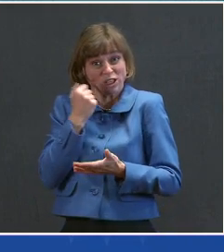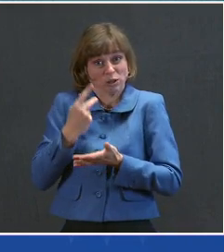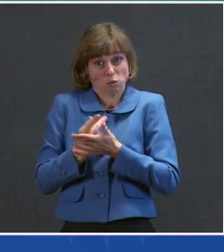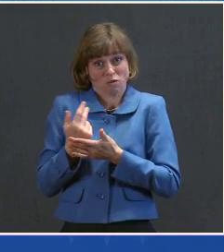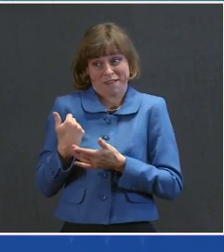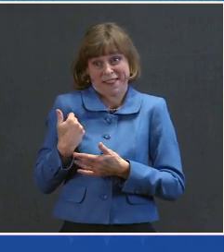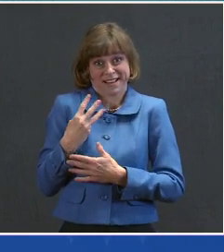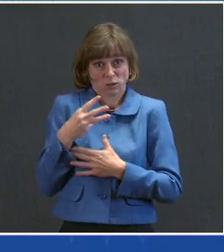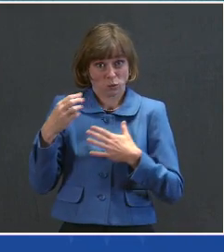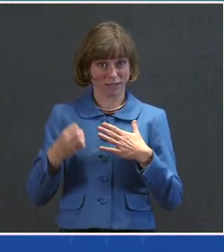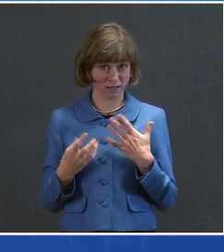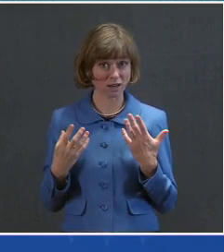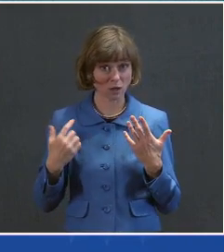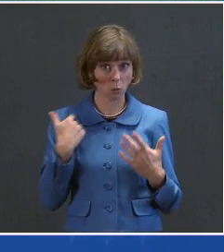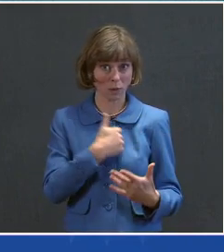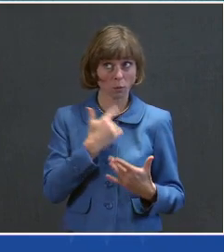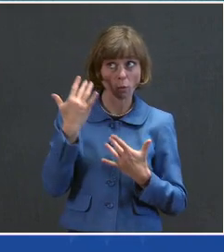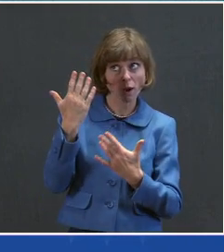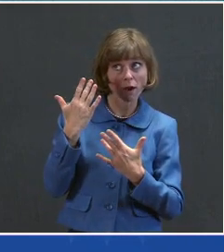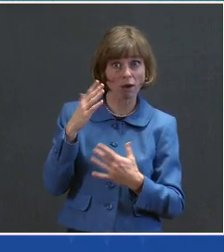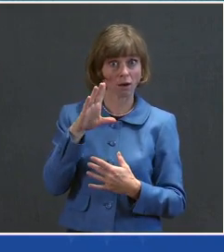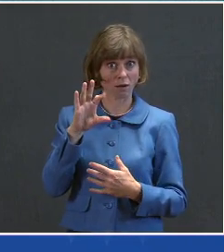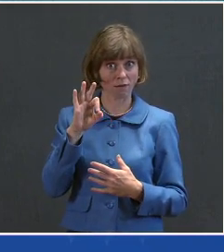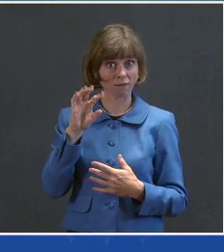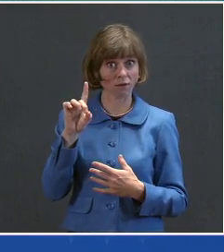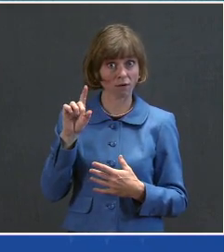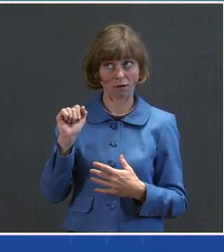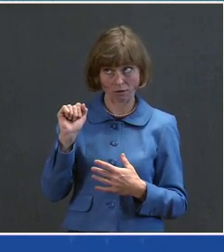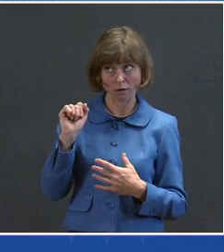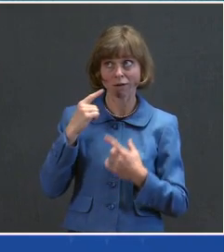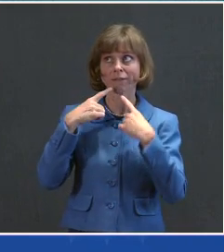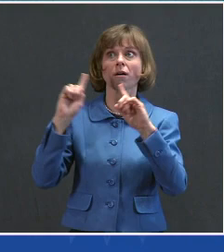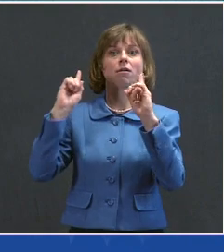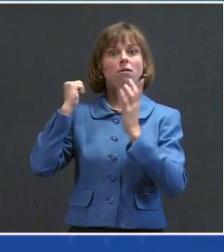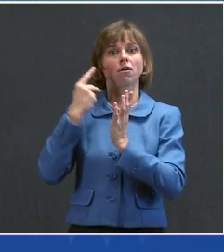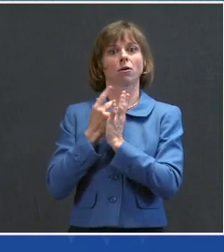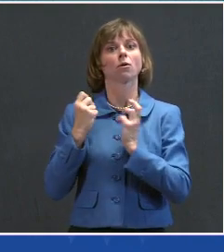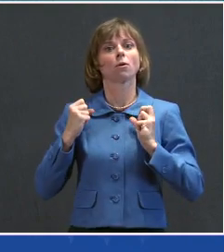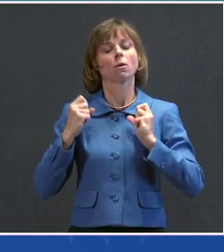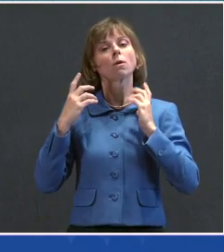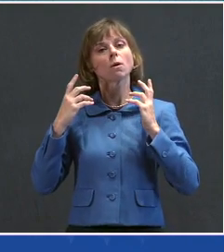and we were waiting on the FDA to make the final approvals of the vaccine.